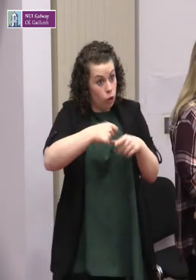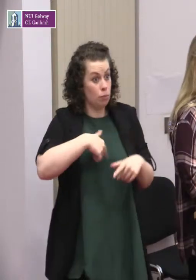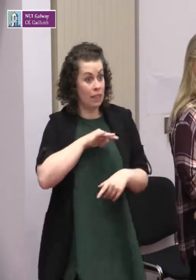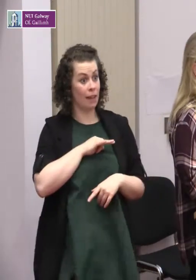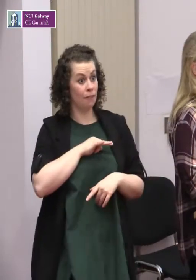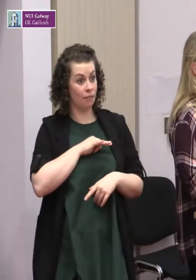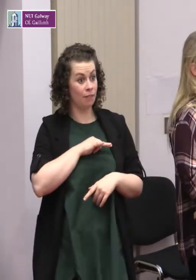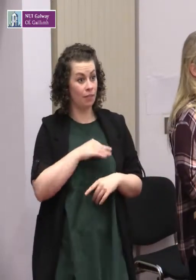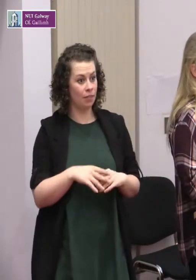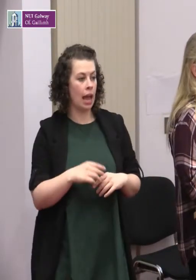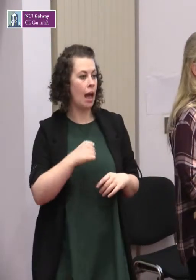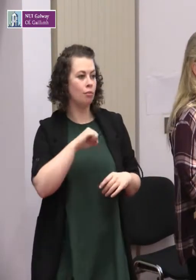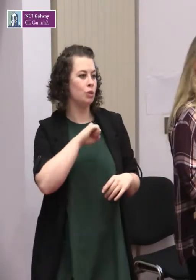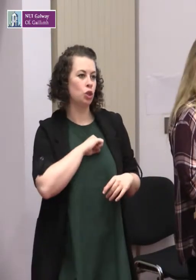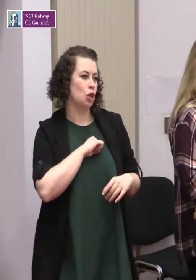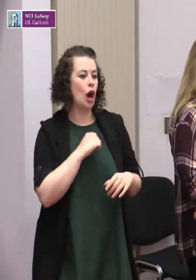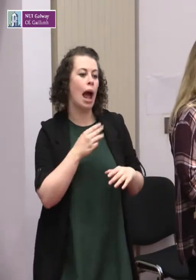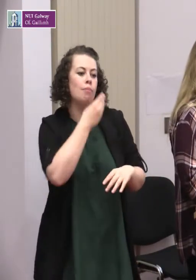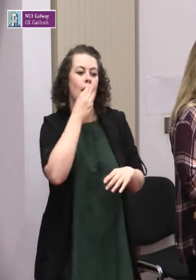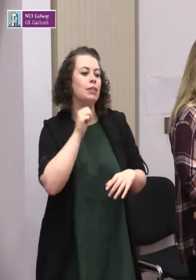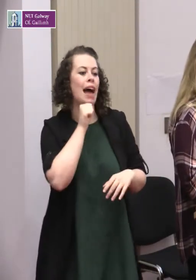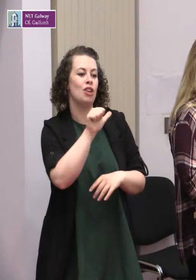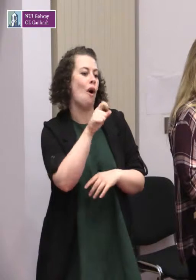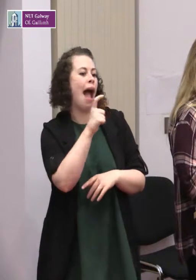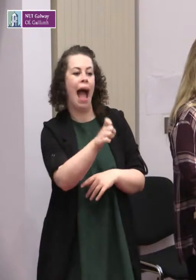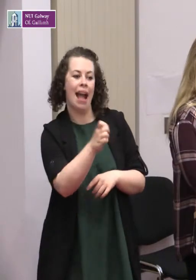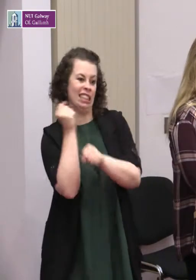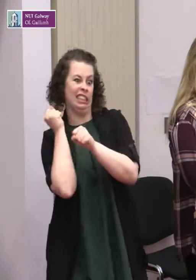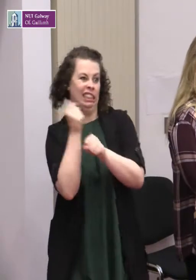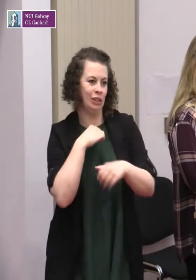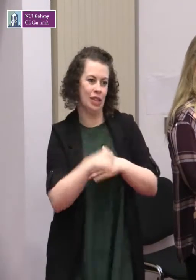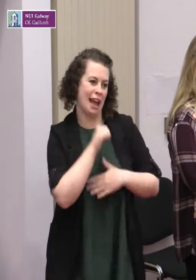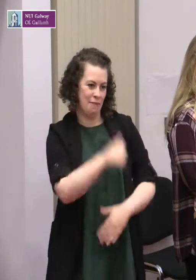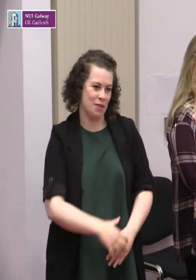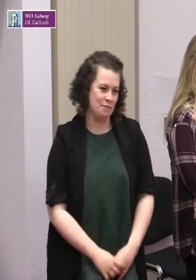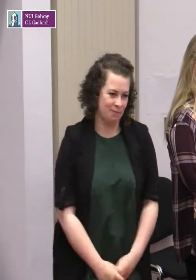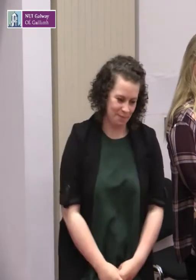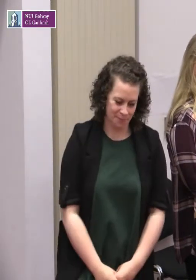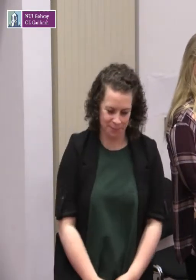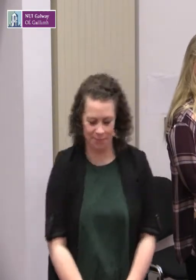I assure you, I have not brought my axe today.